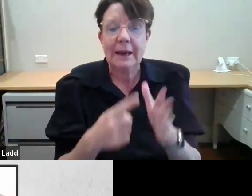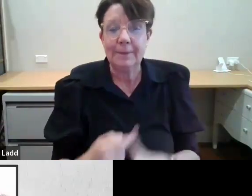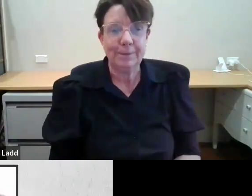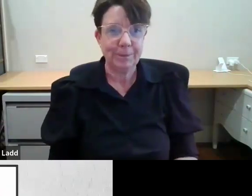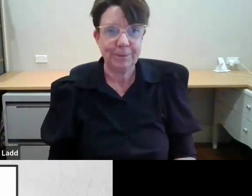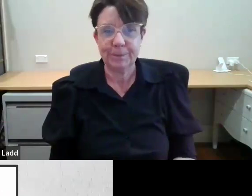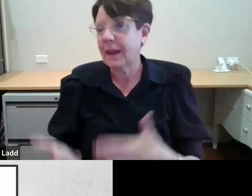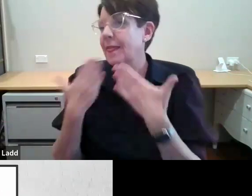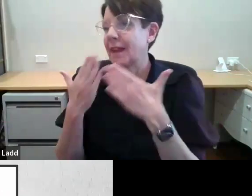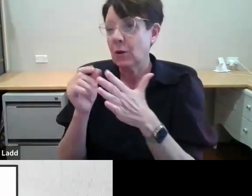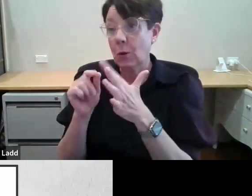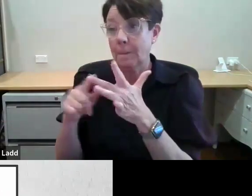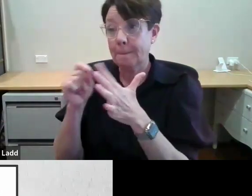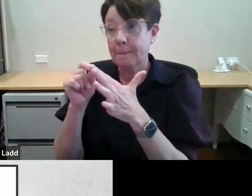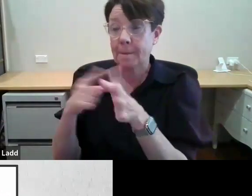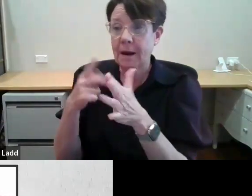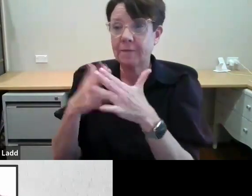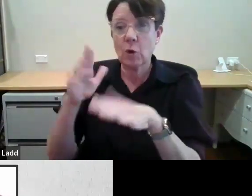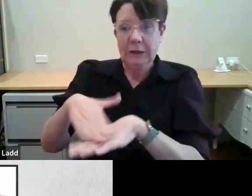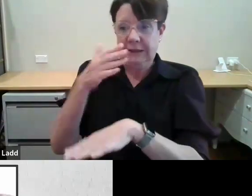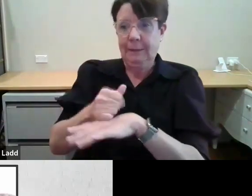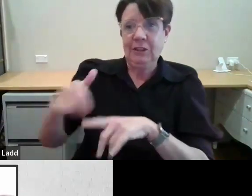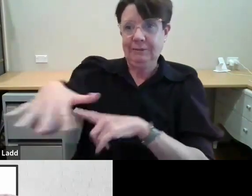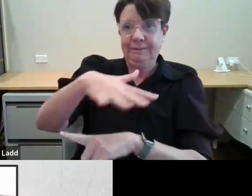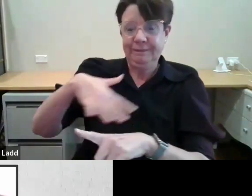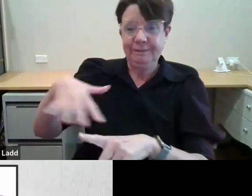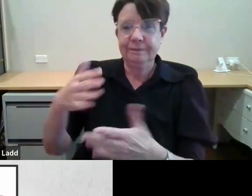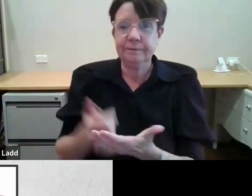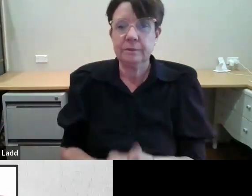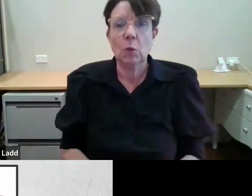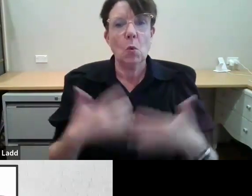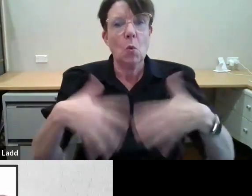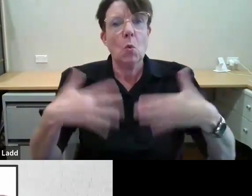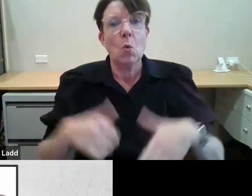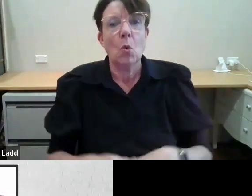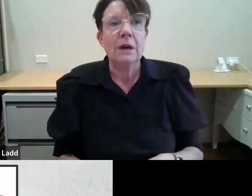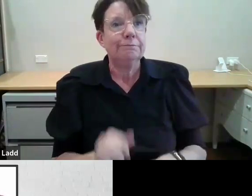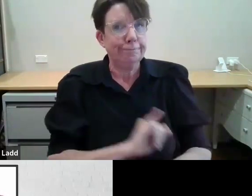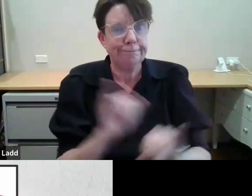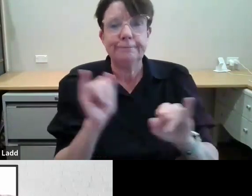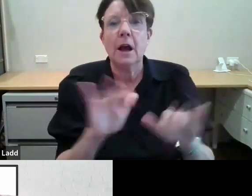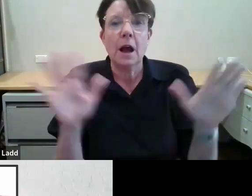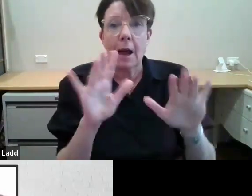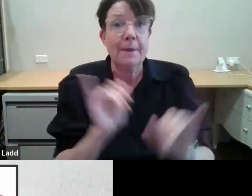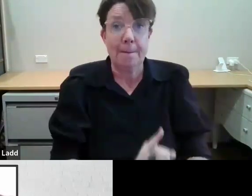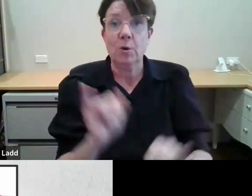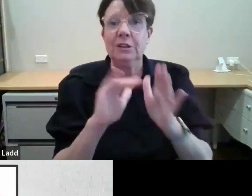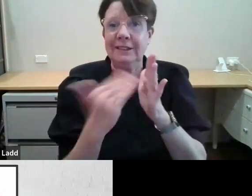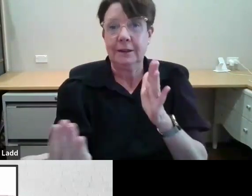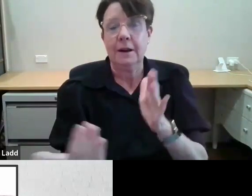for artists and the roles the arts and creative sectors can play in imagining how things can look more sustainable